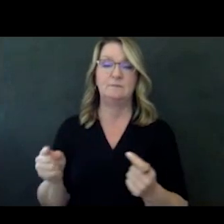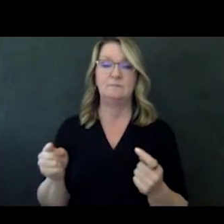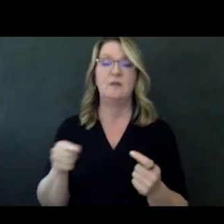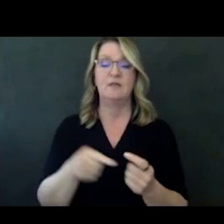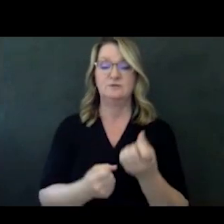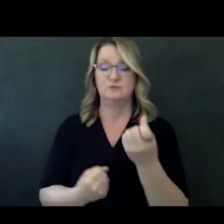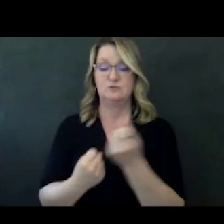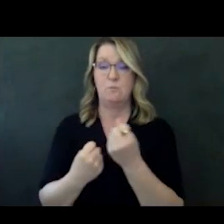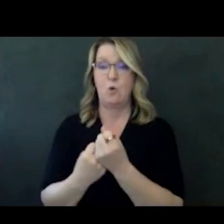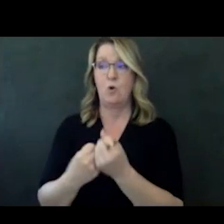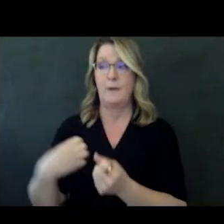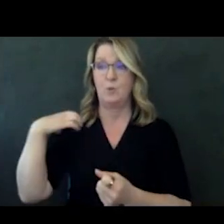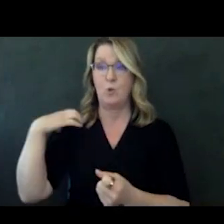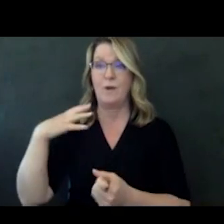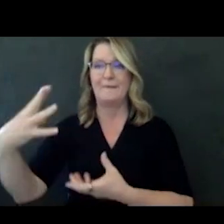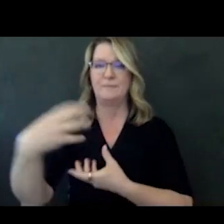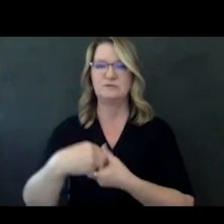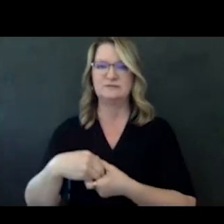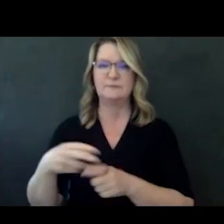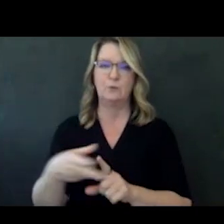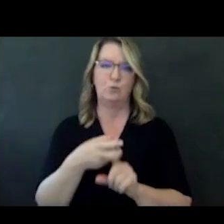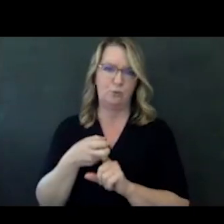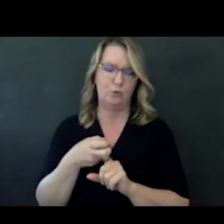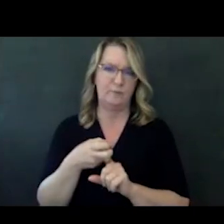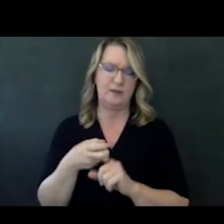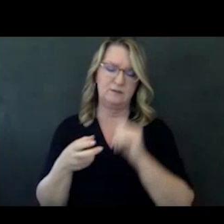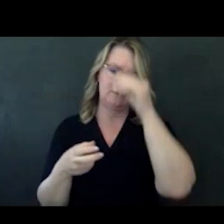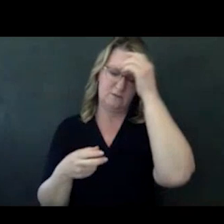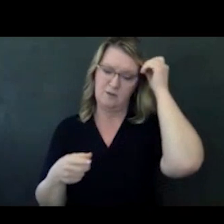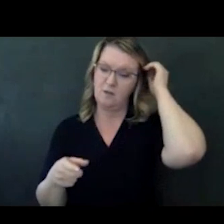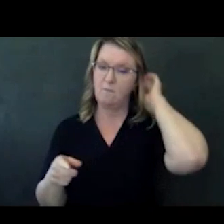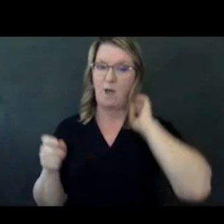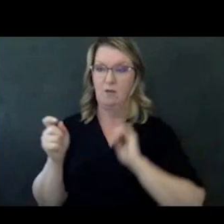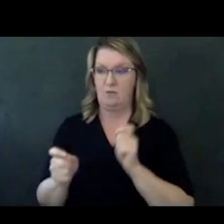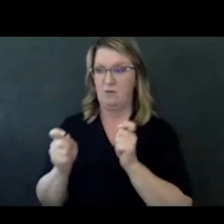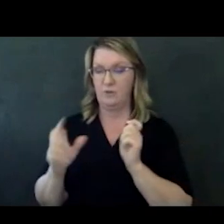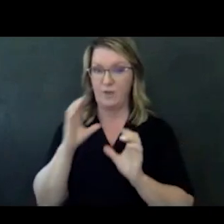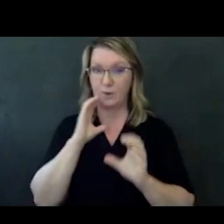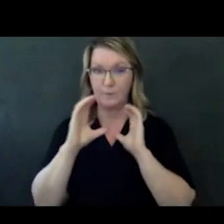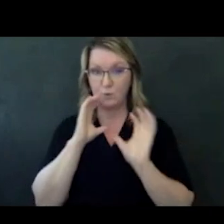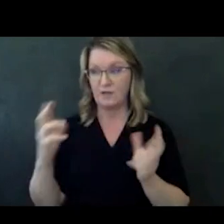employer and participant recruitment by tailoring communication to the specific needs and priorities